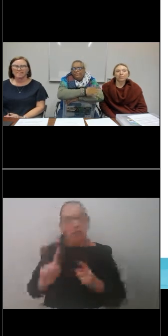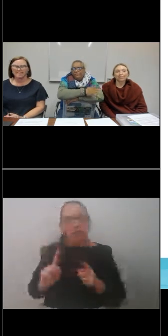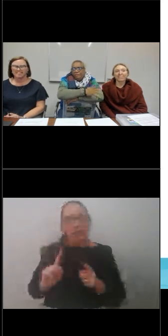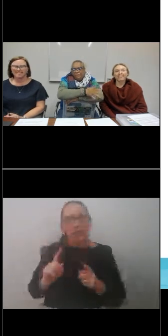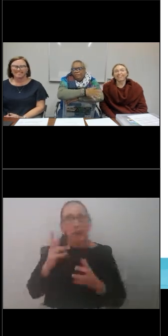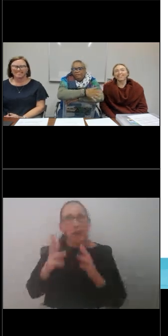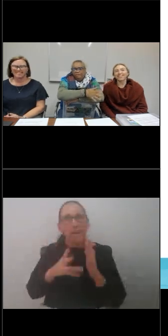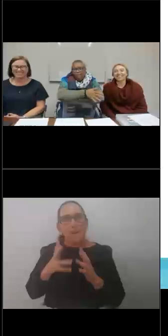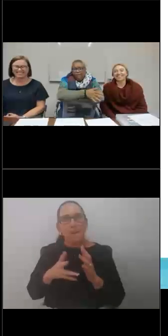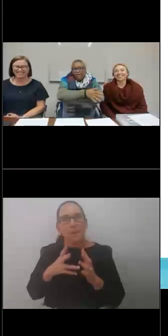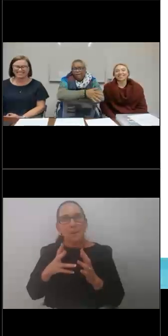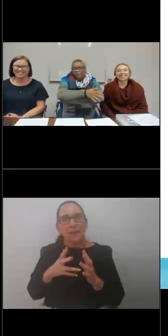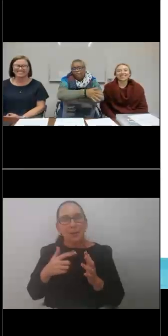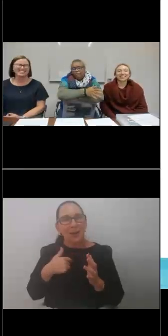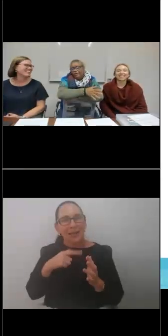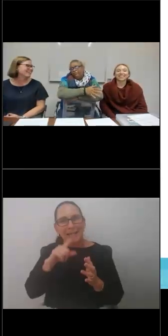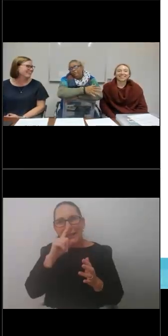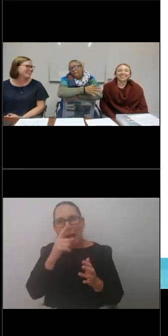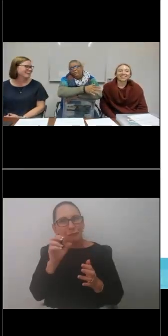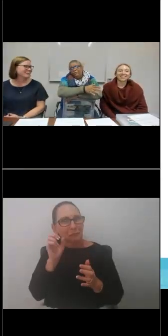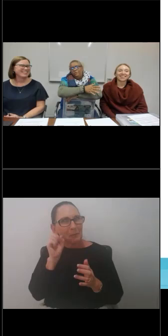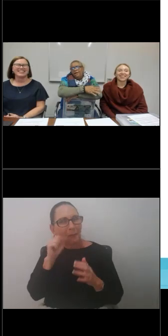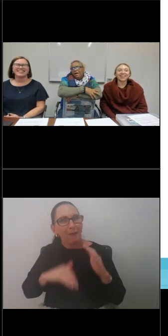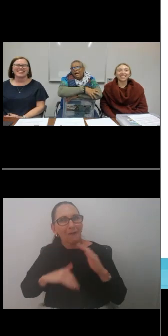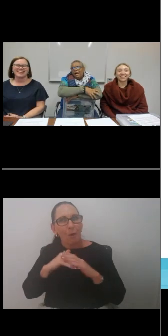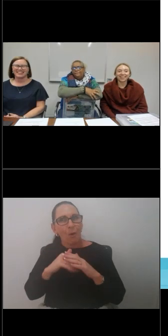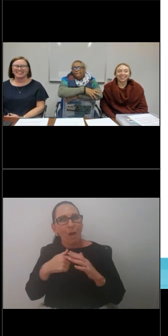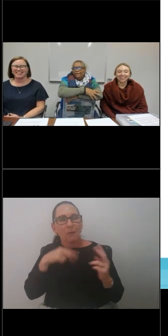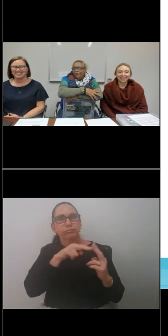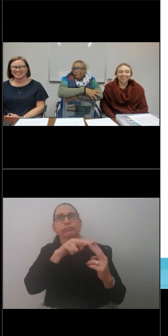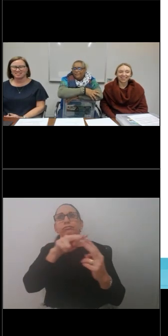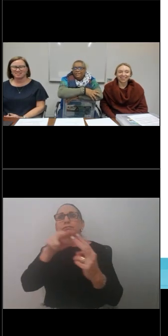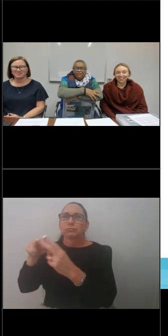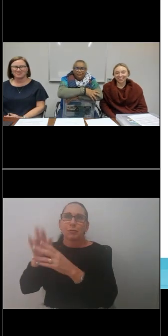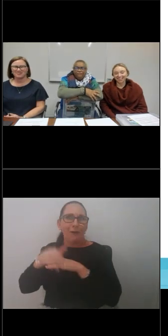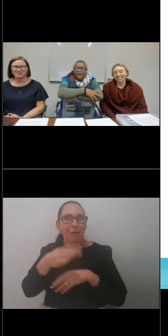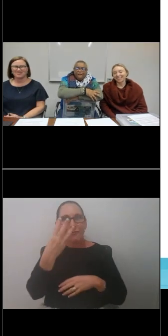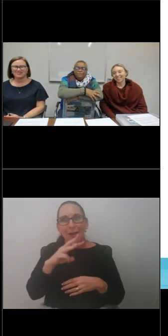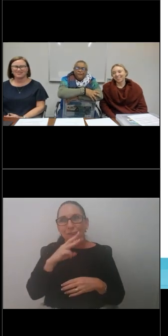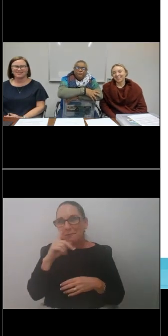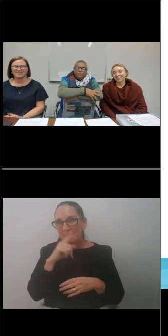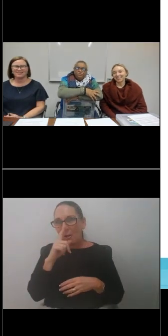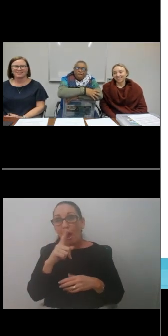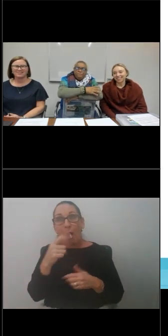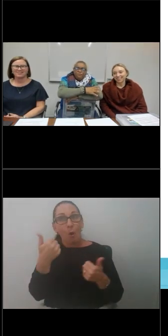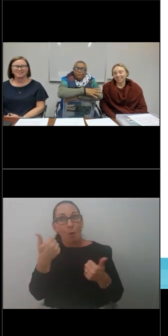technically remember and I saw 300 of people um was a lot of fun but it also made me aware